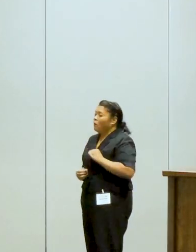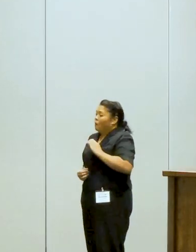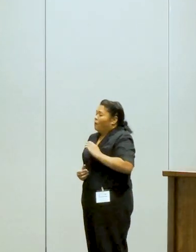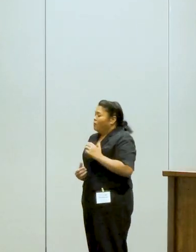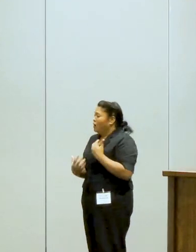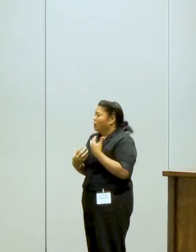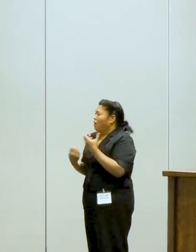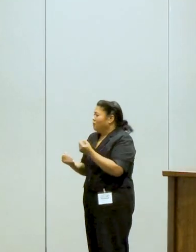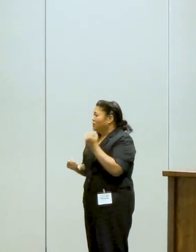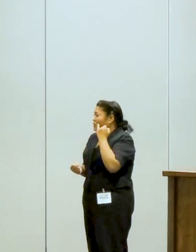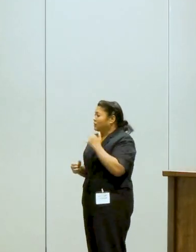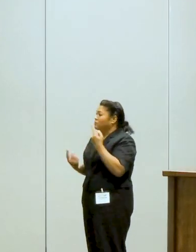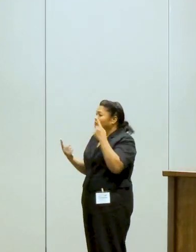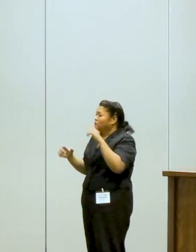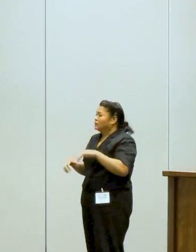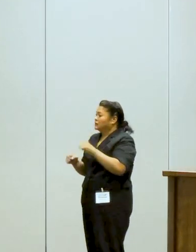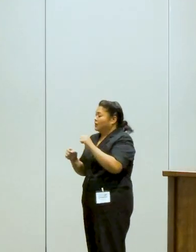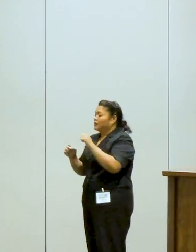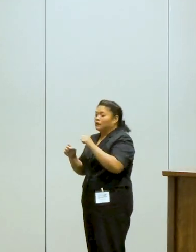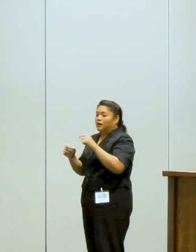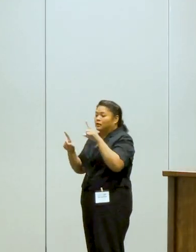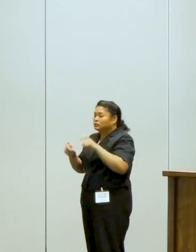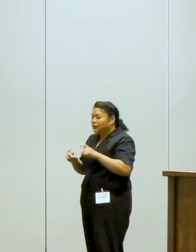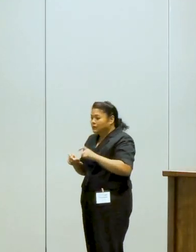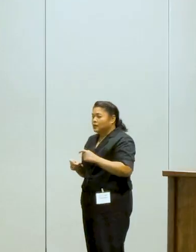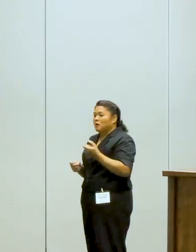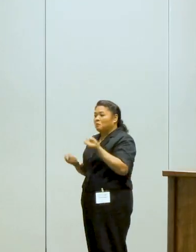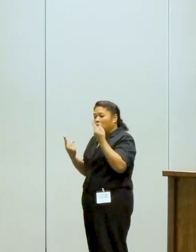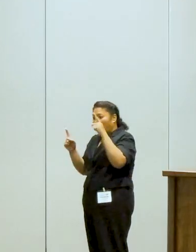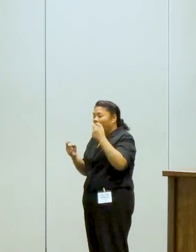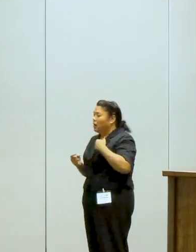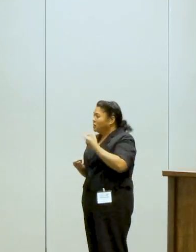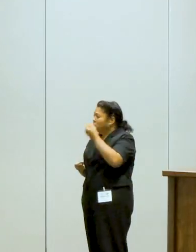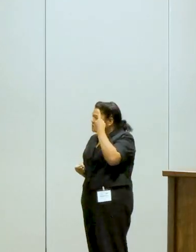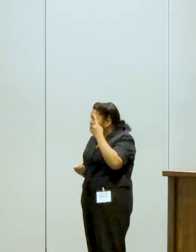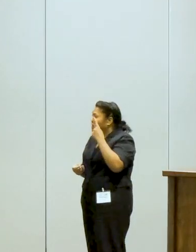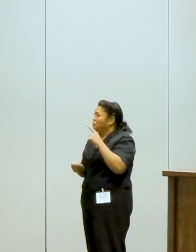quizzes, having understood the concepts right, they feel ready